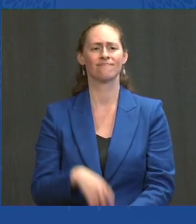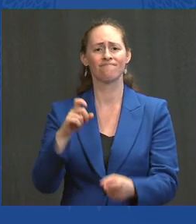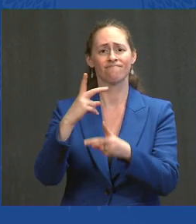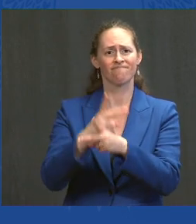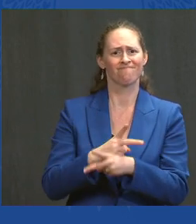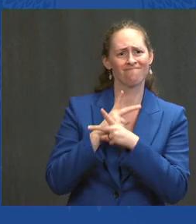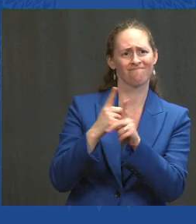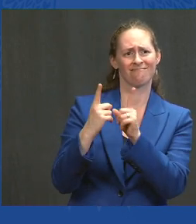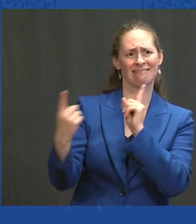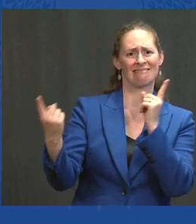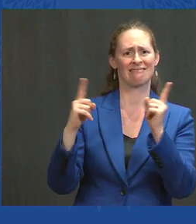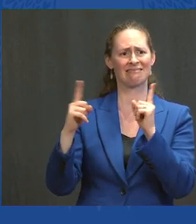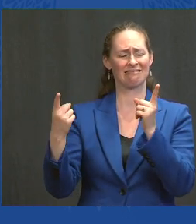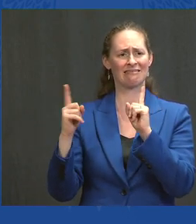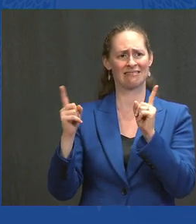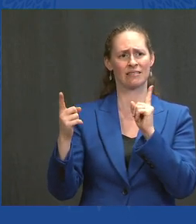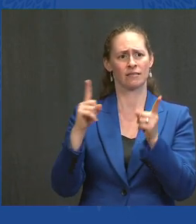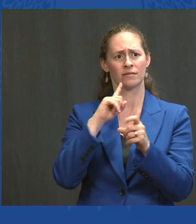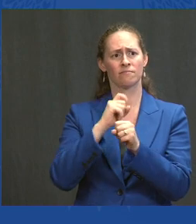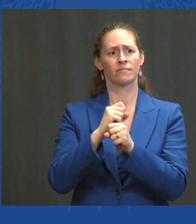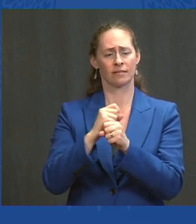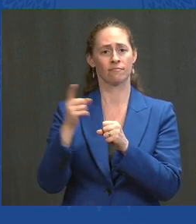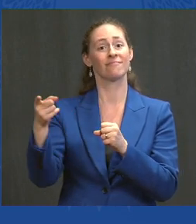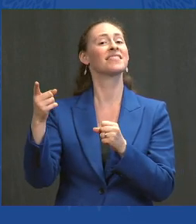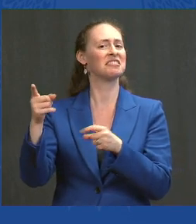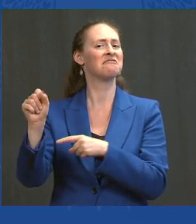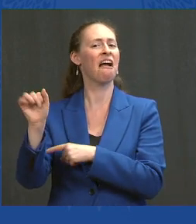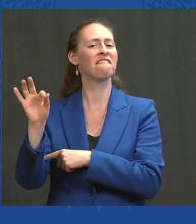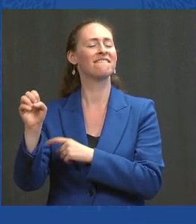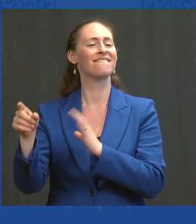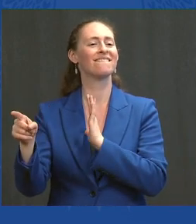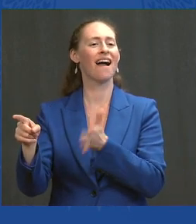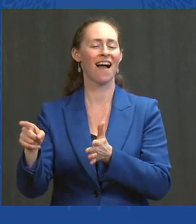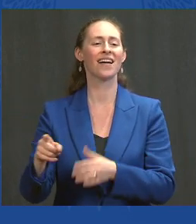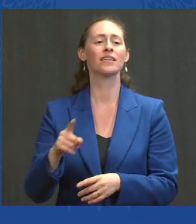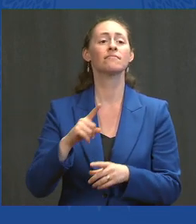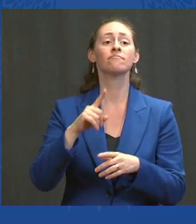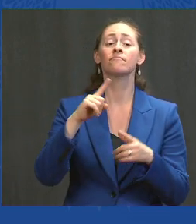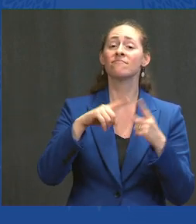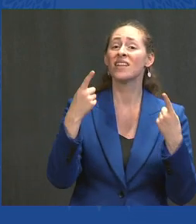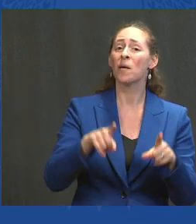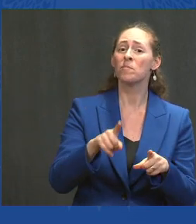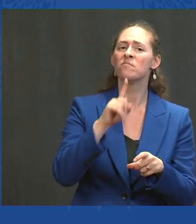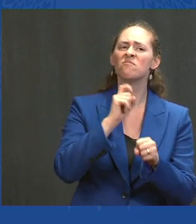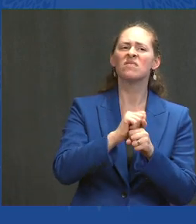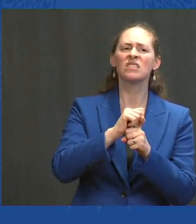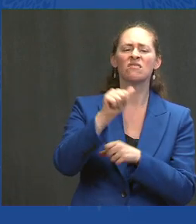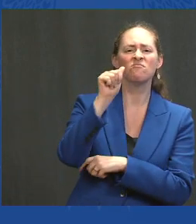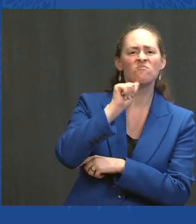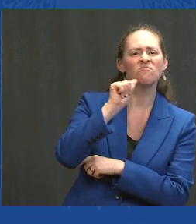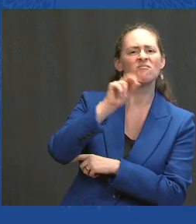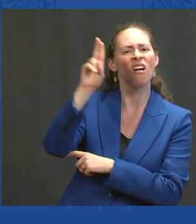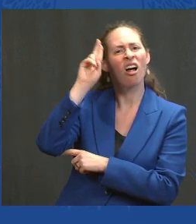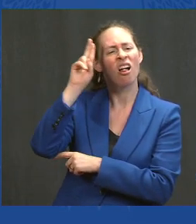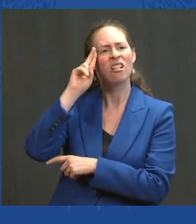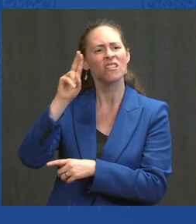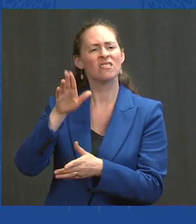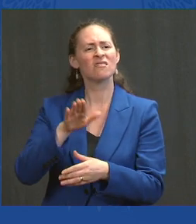He is safe, but she lost an aunt and an uncle to the virus. But in her pain, she didn't lose hope.